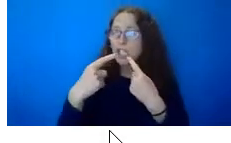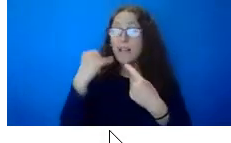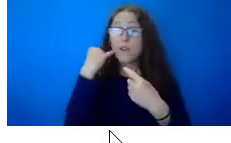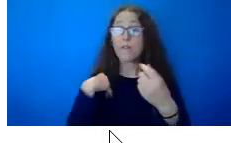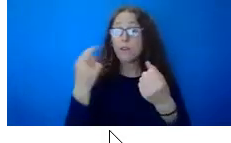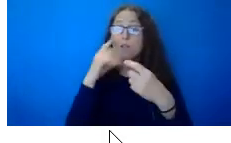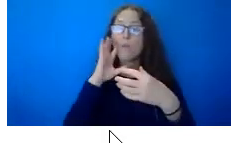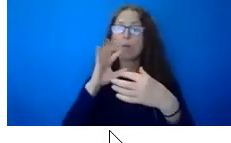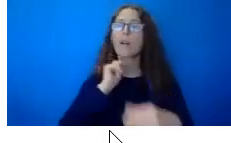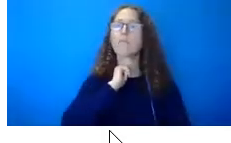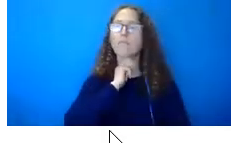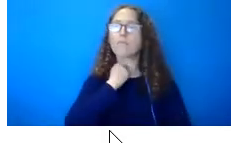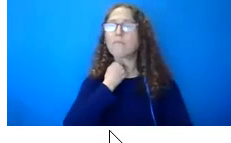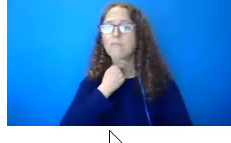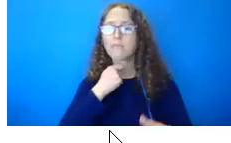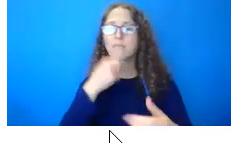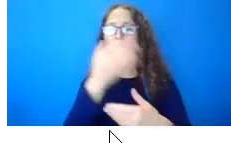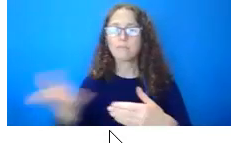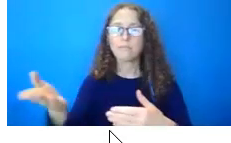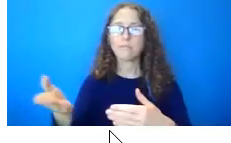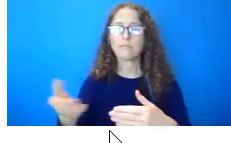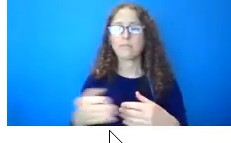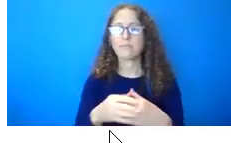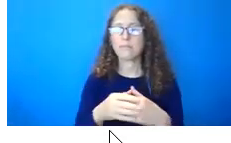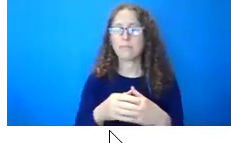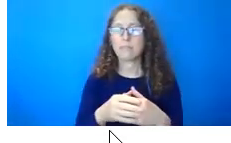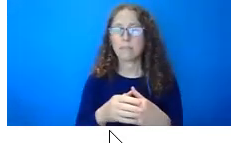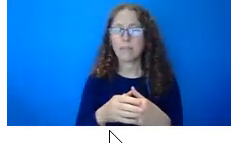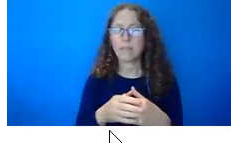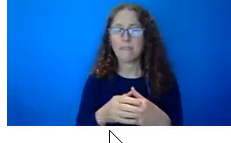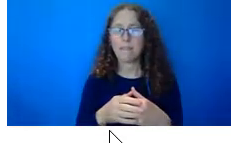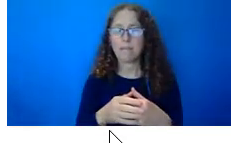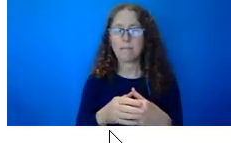WITH LISTENING PRIVILEGES ONLY . CHAT WILL BE ENABLED AND WE WILL HAVE